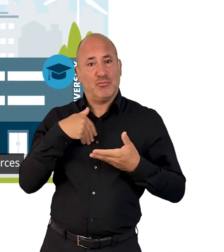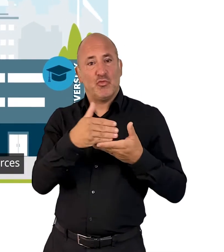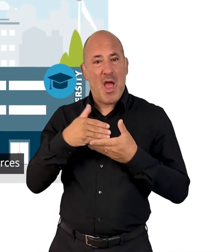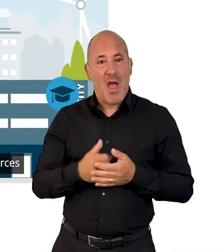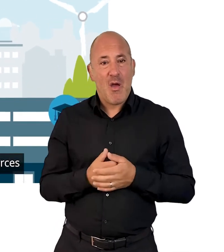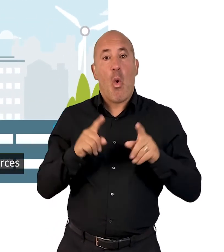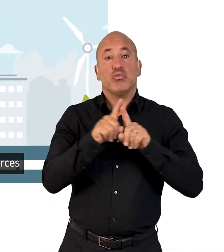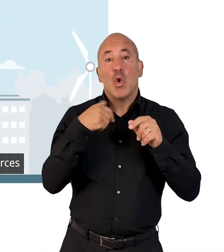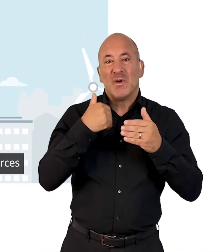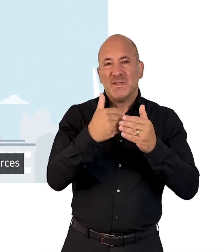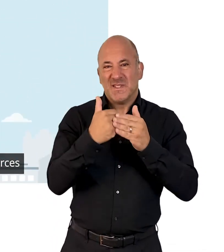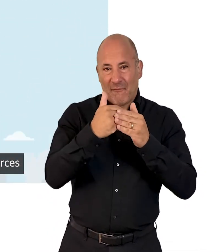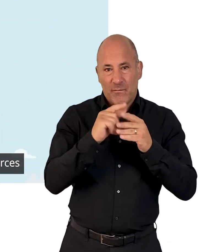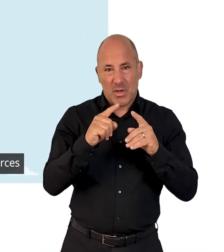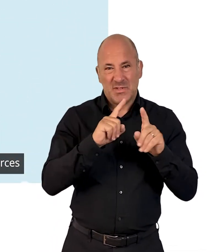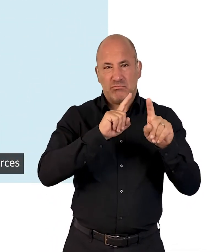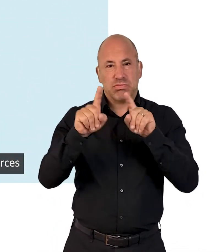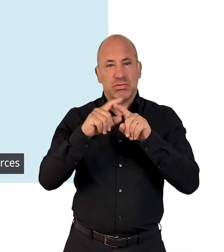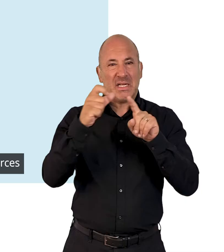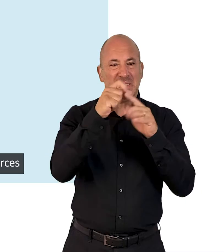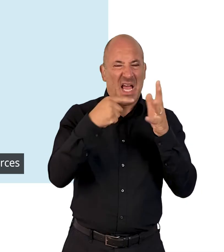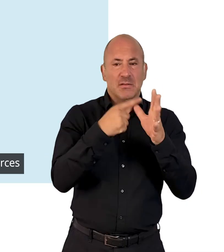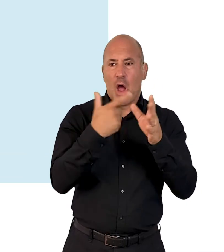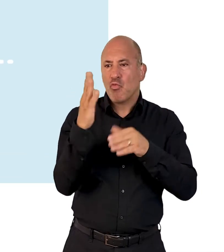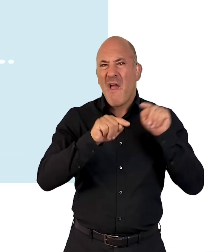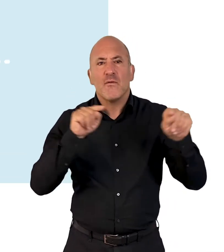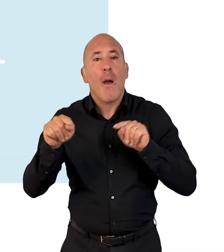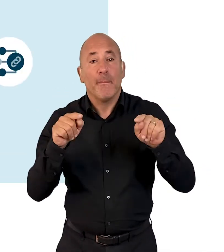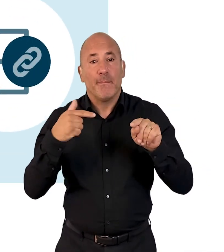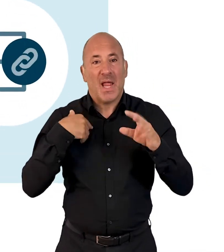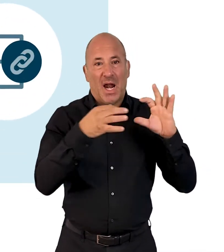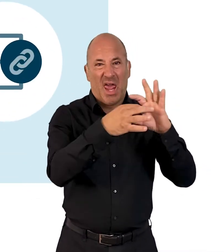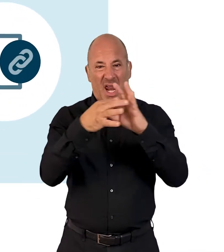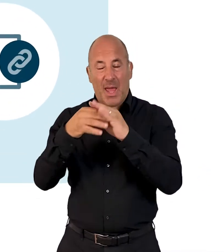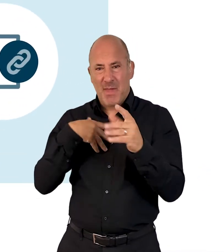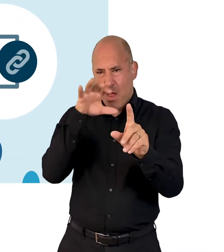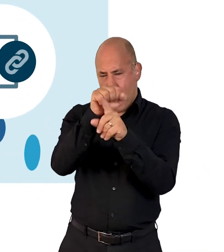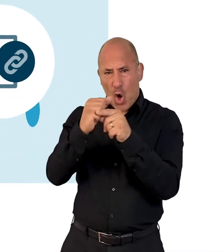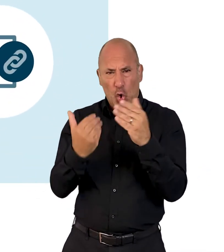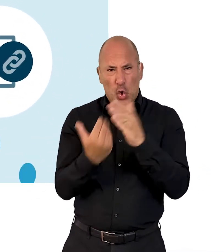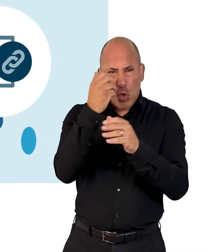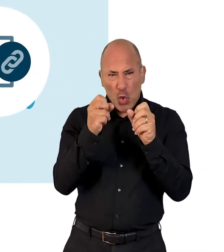We’re also securely linking different data sources to identify new patterns and insight.